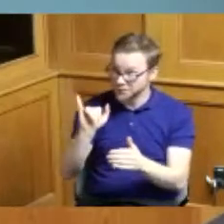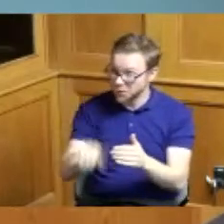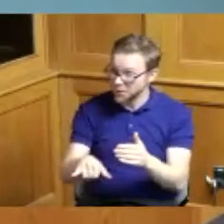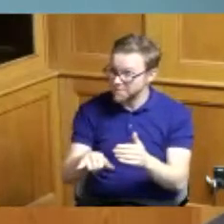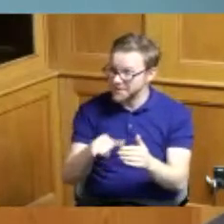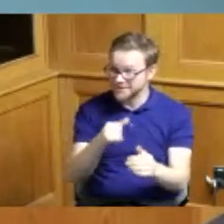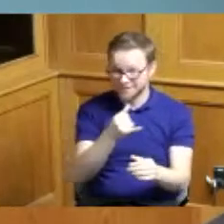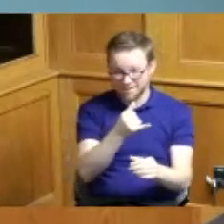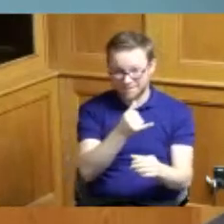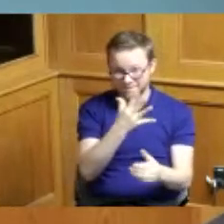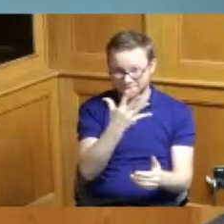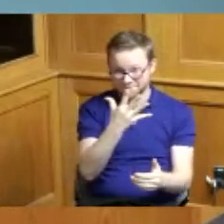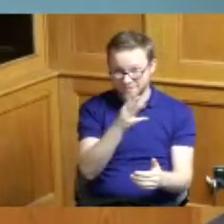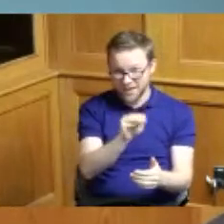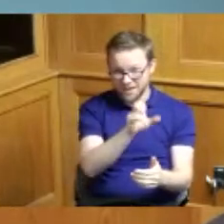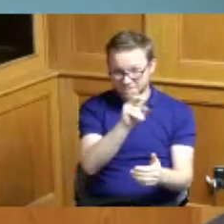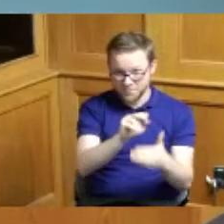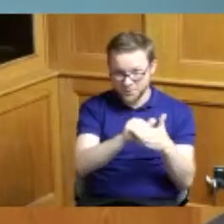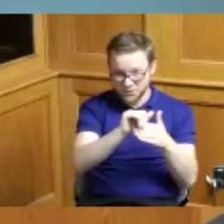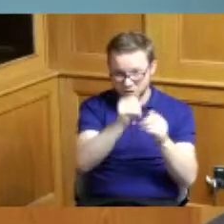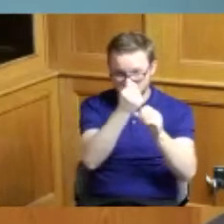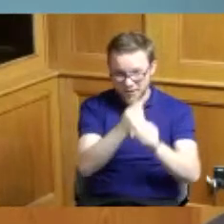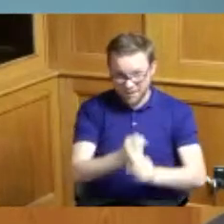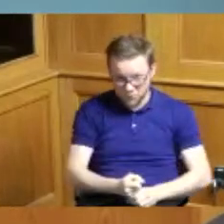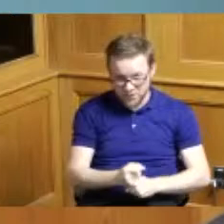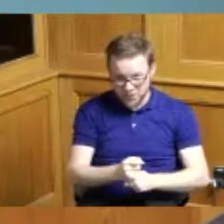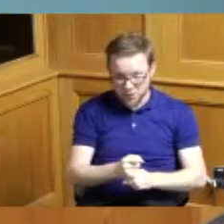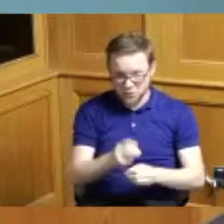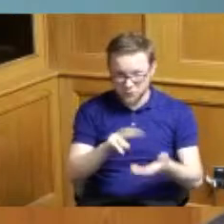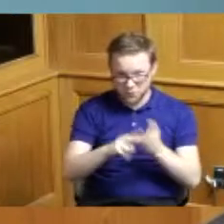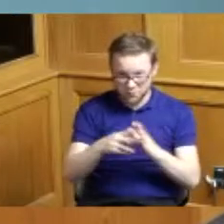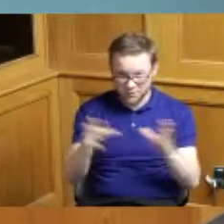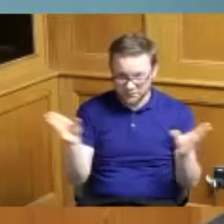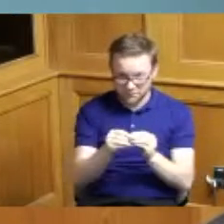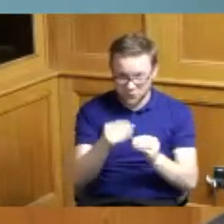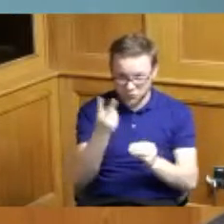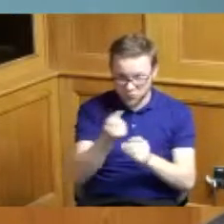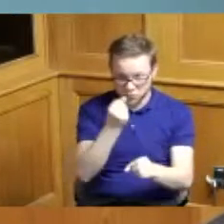five million a year that we're already doing but we said 10 million they may come back